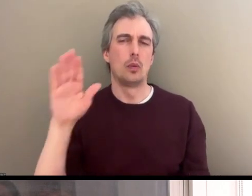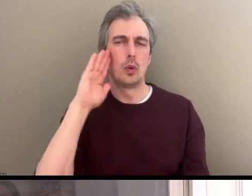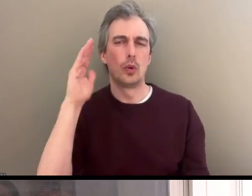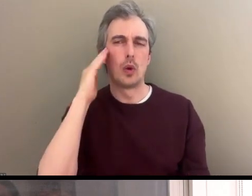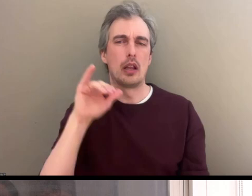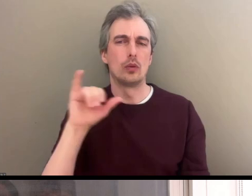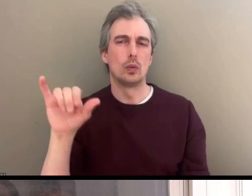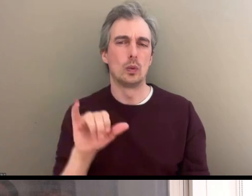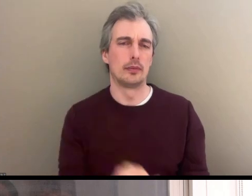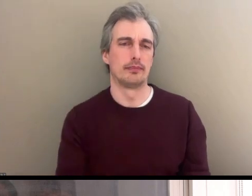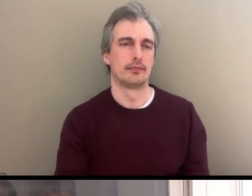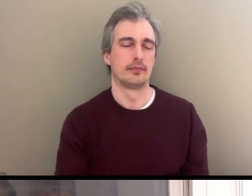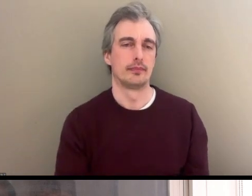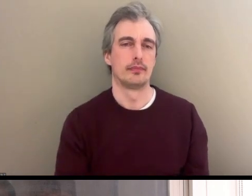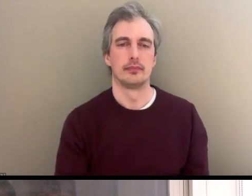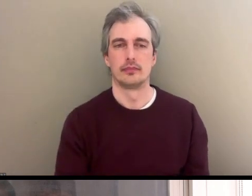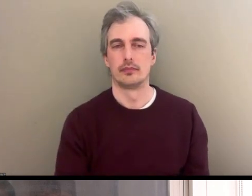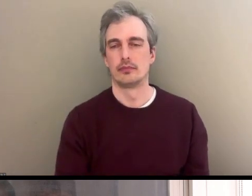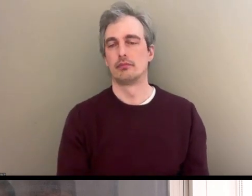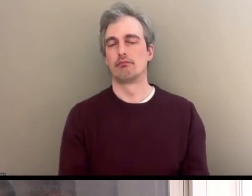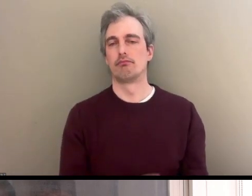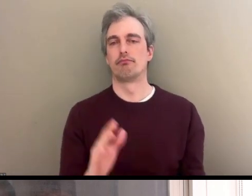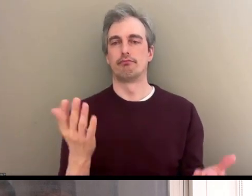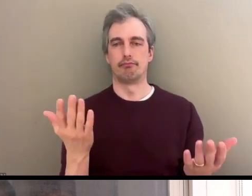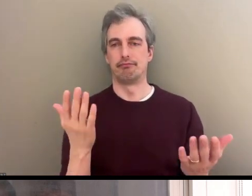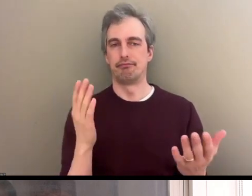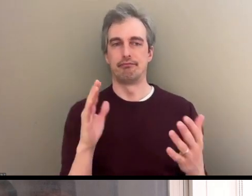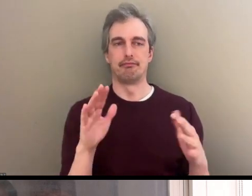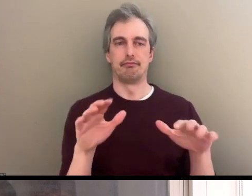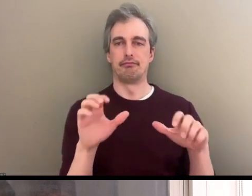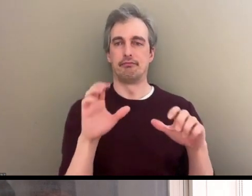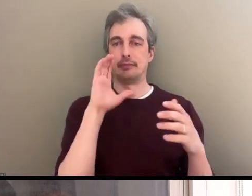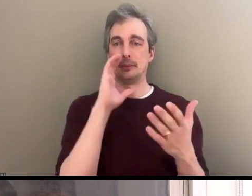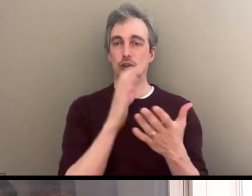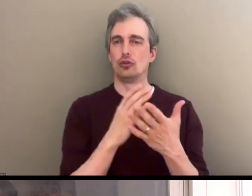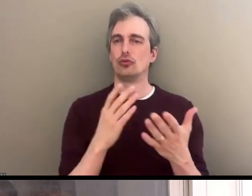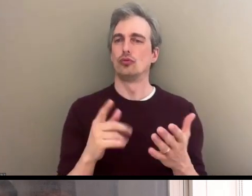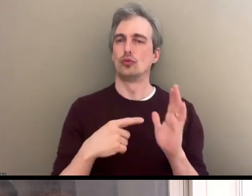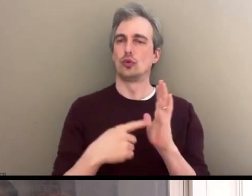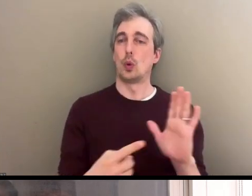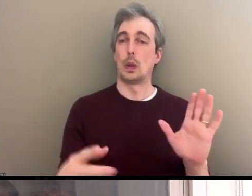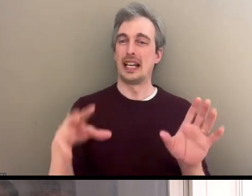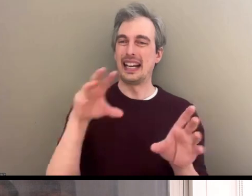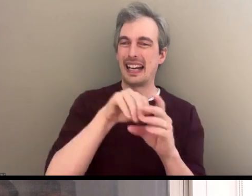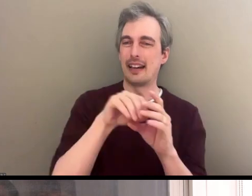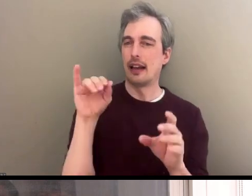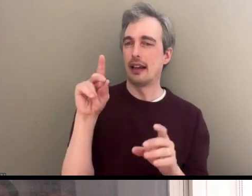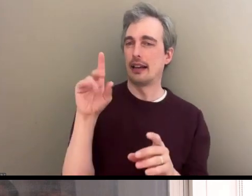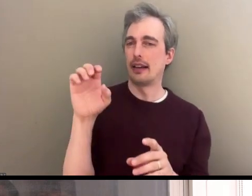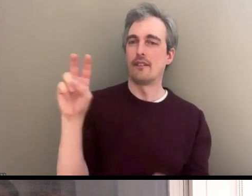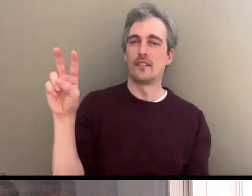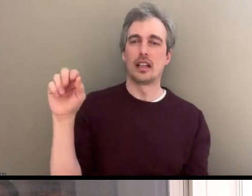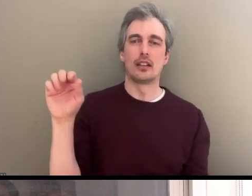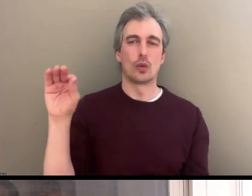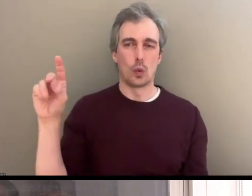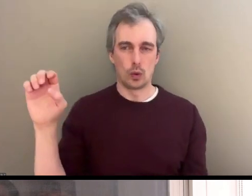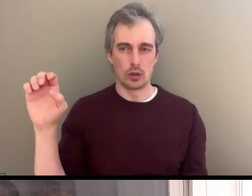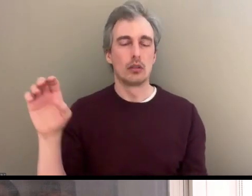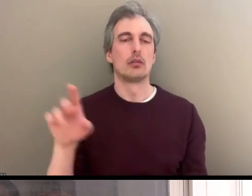So here is a still image, again, within the IDE VS code. And this is a TypeScript application.